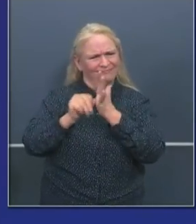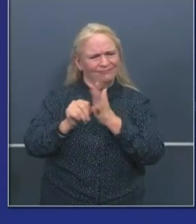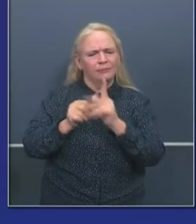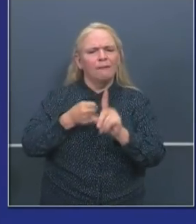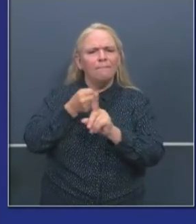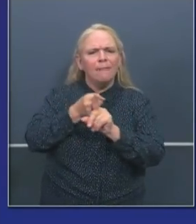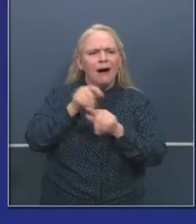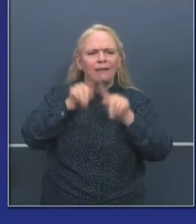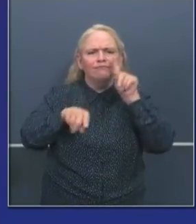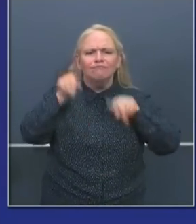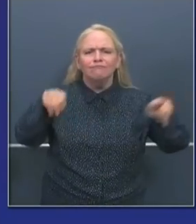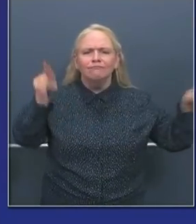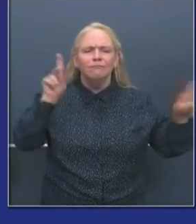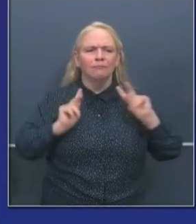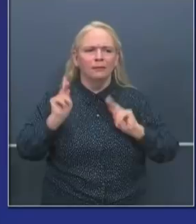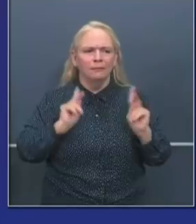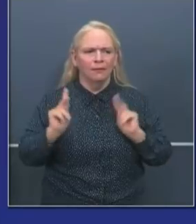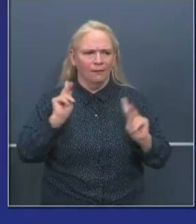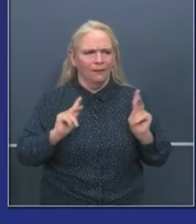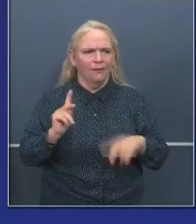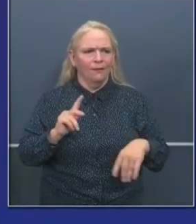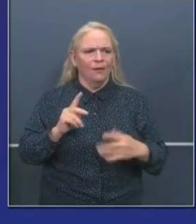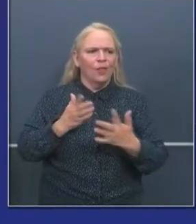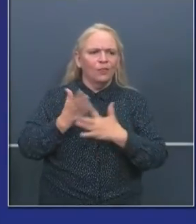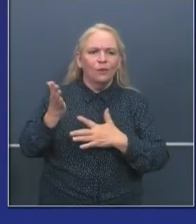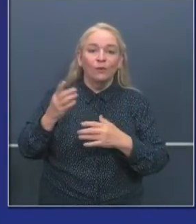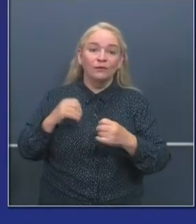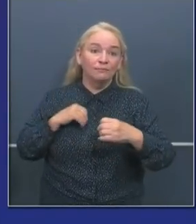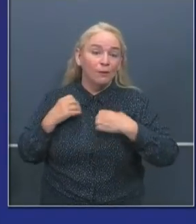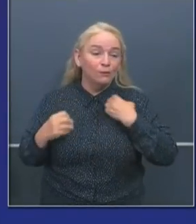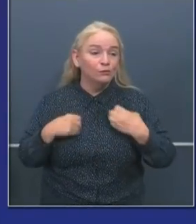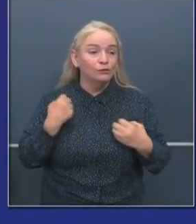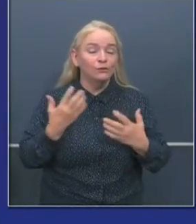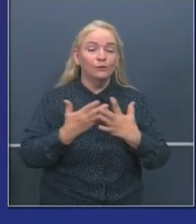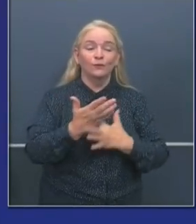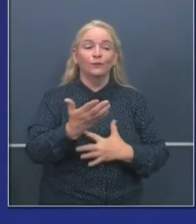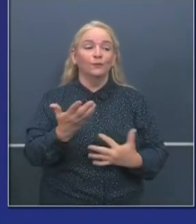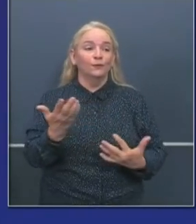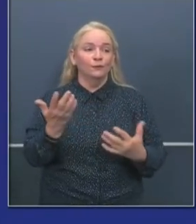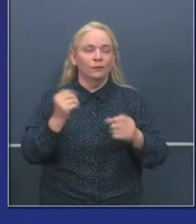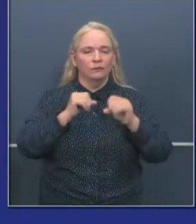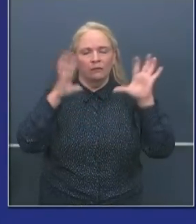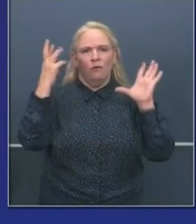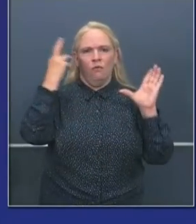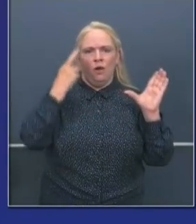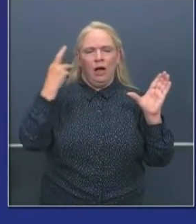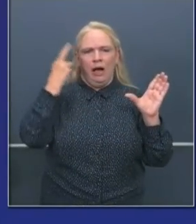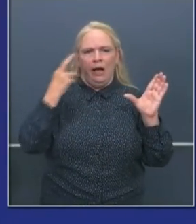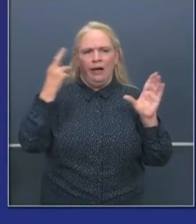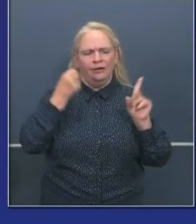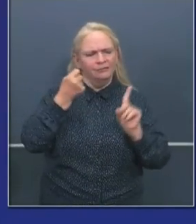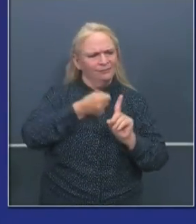HELPED ORGANIZE OUR EFFORT IN A MULTIDISCIPLINARY APPROACH. RADIO, TV, FOCUS ON MESSAGES THAT WE THINK CAN HIT HOME IN